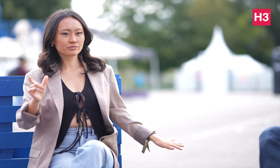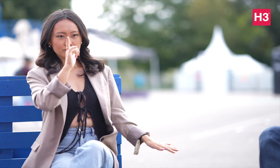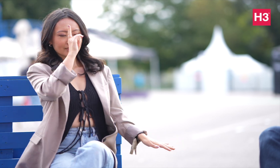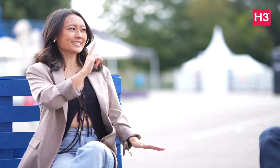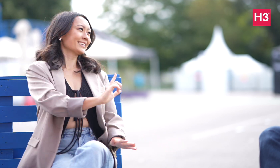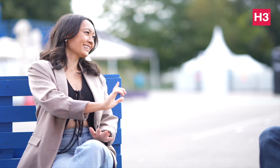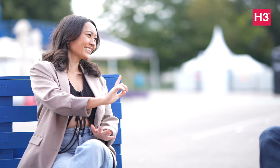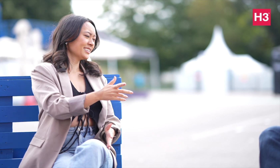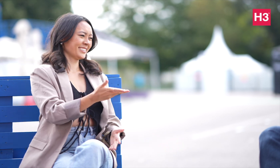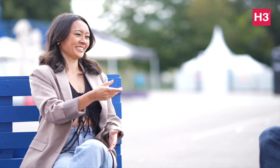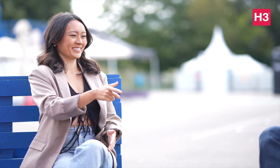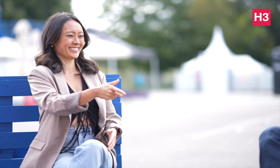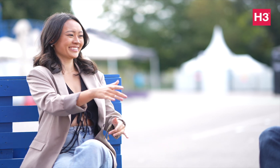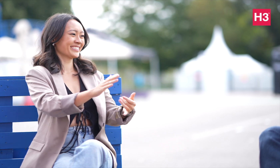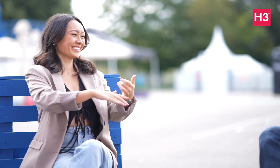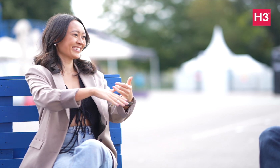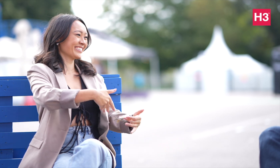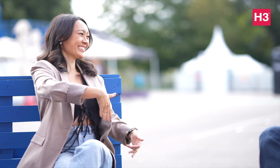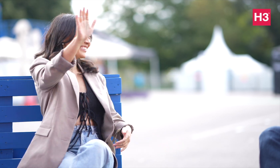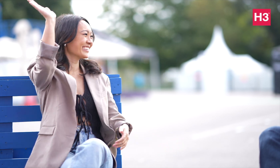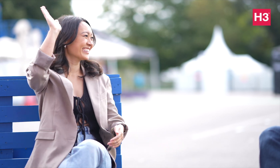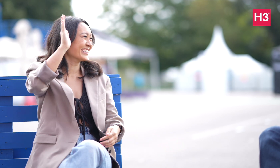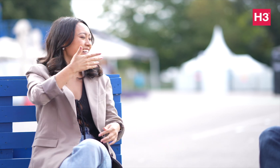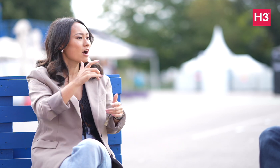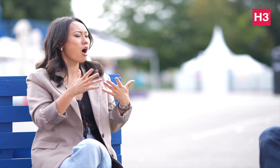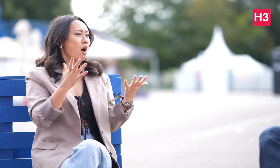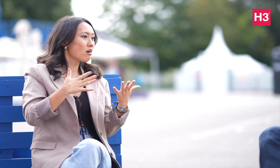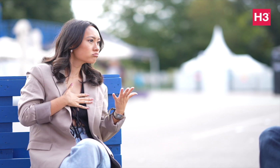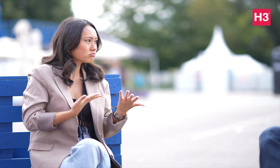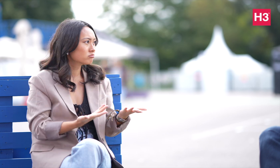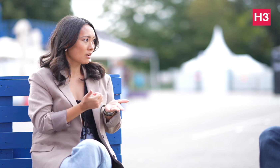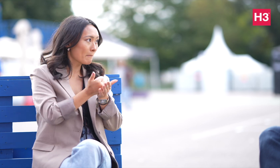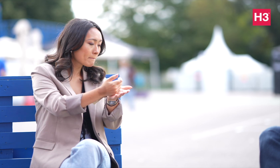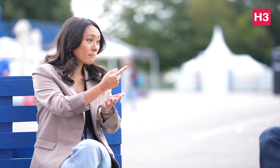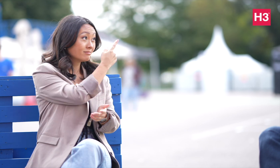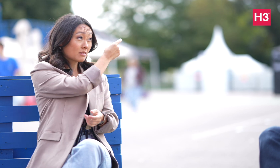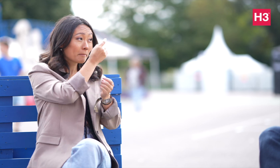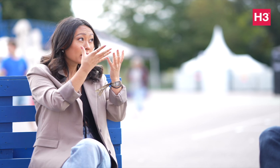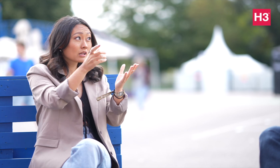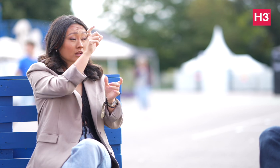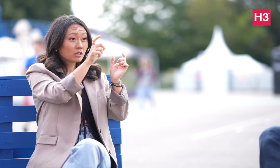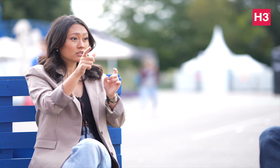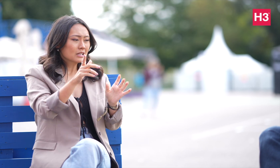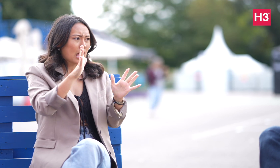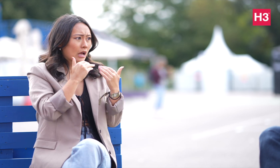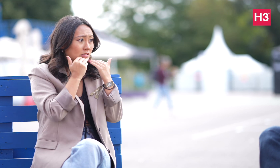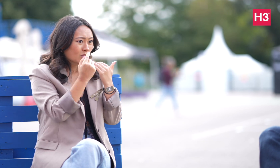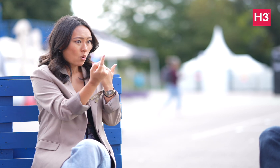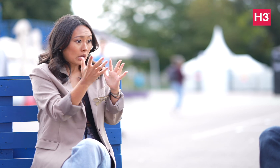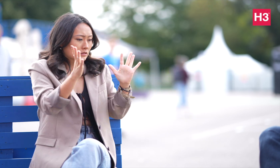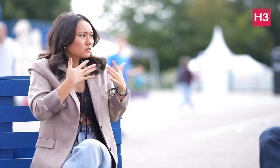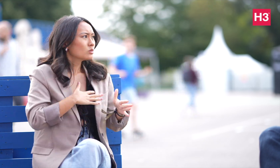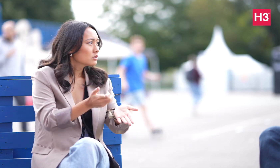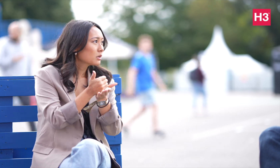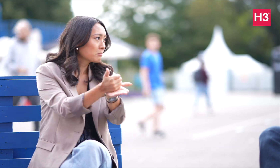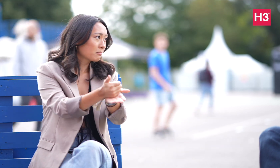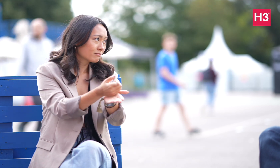Most drivers were actually concerned for my well-being, seeing that I was alone, and wanted to help.